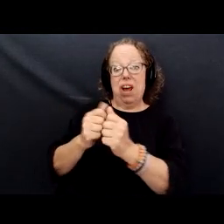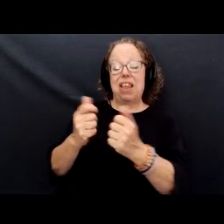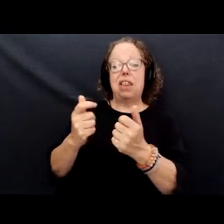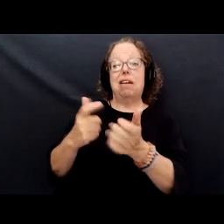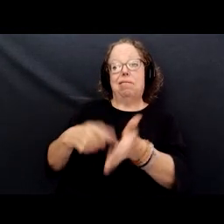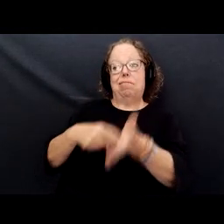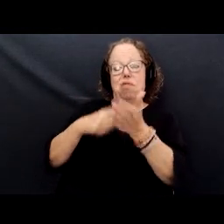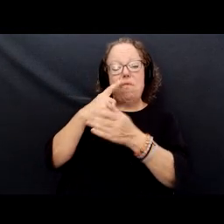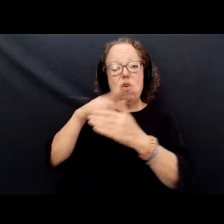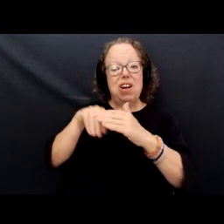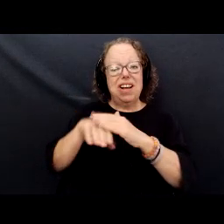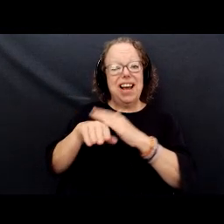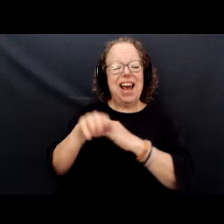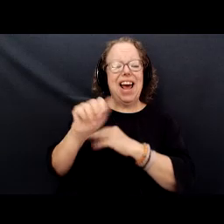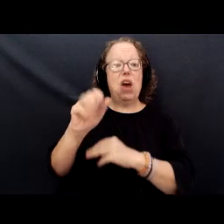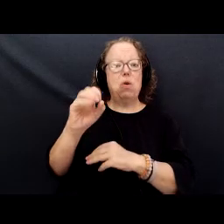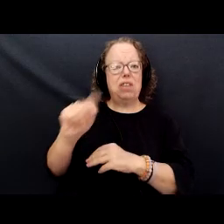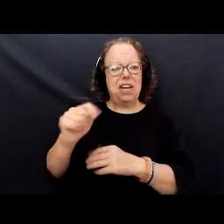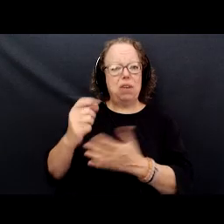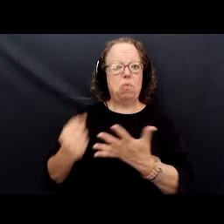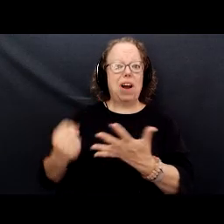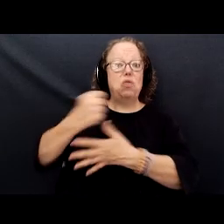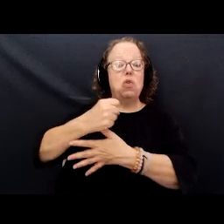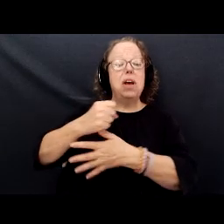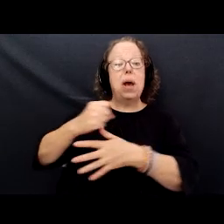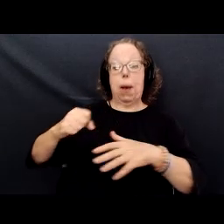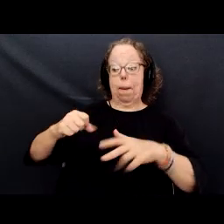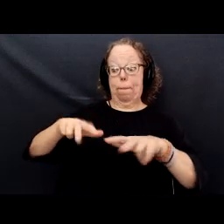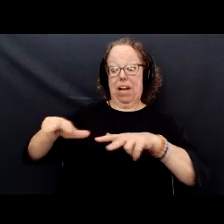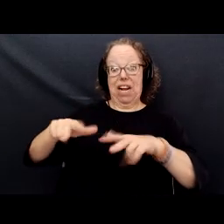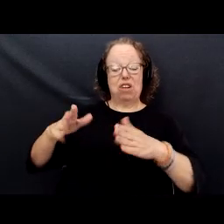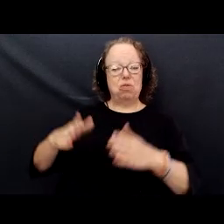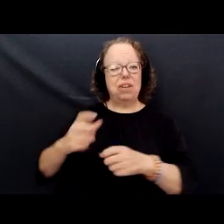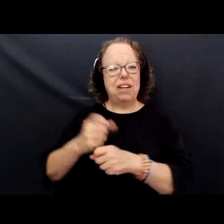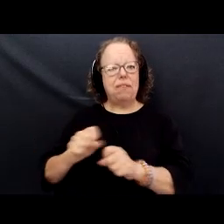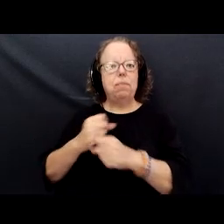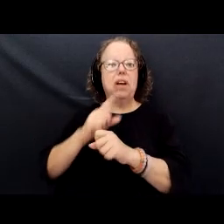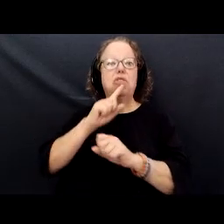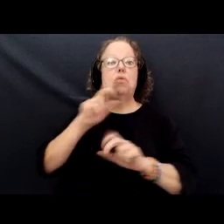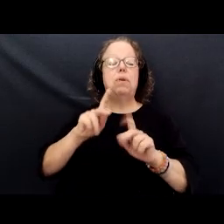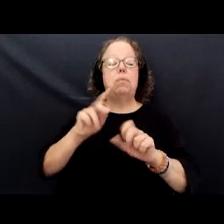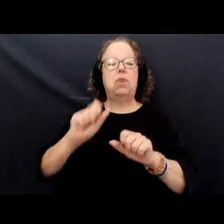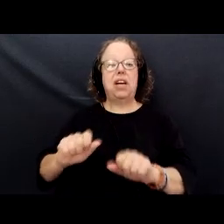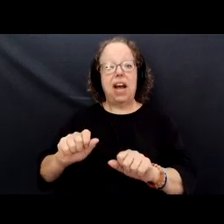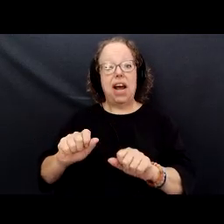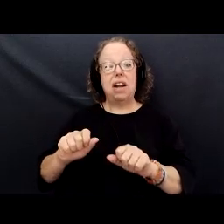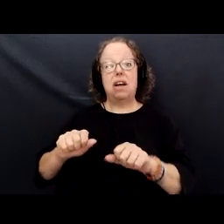And AOT prioritizes pedestrian safety, ensuring people can walk safely through construction zones.